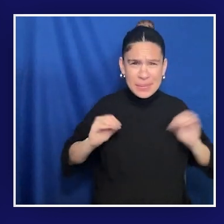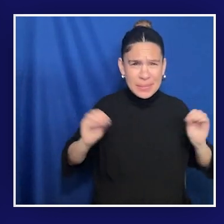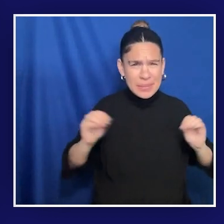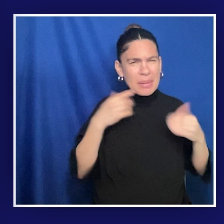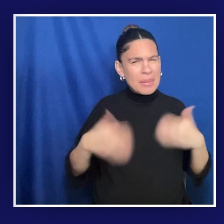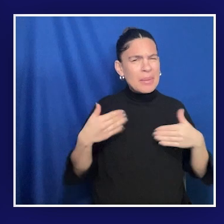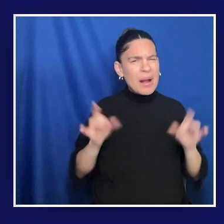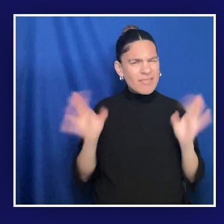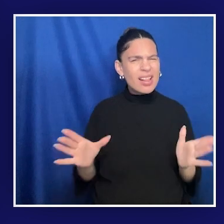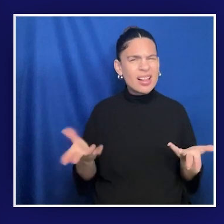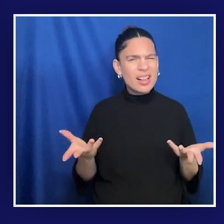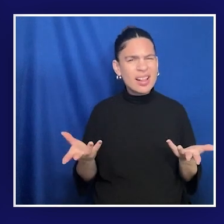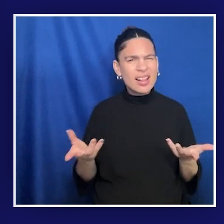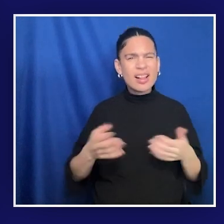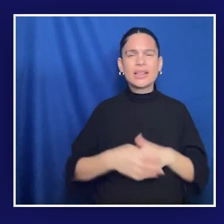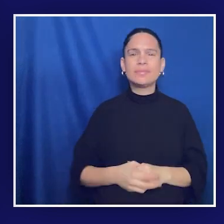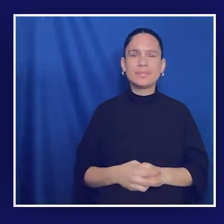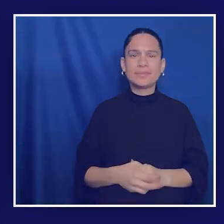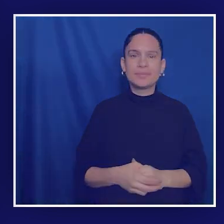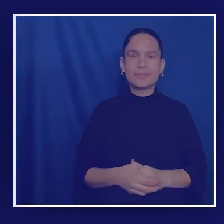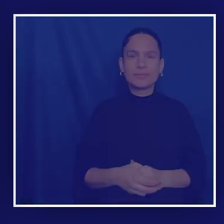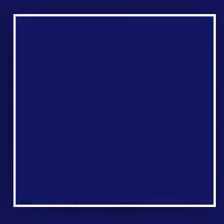They weren't entitled to anything. This is outrageous.